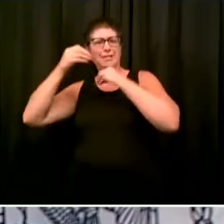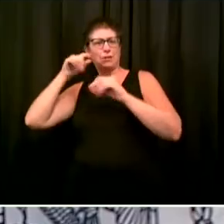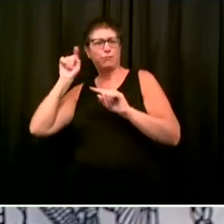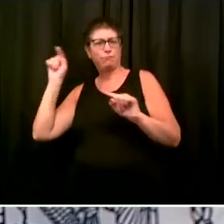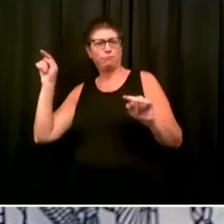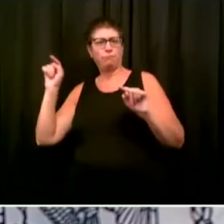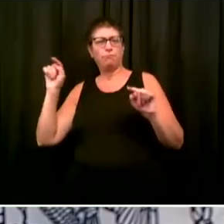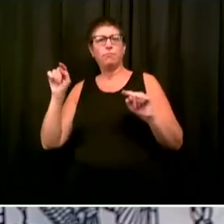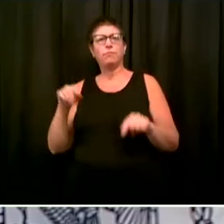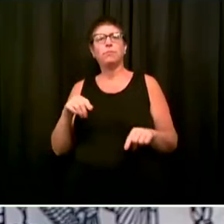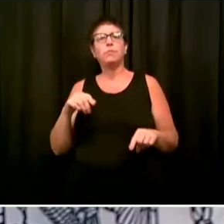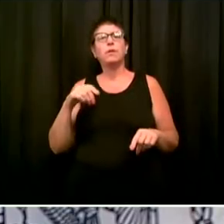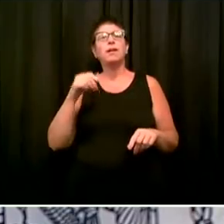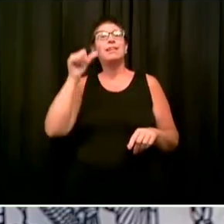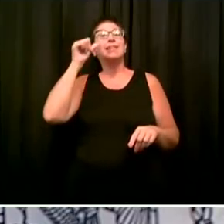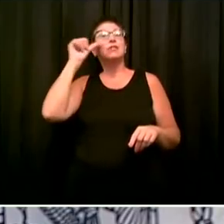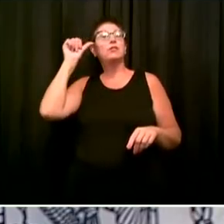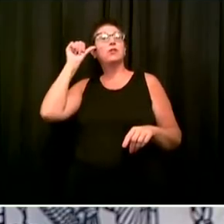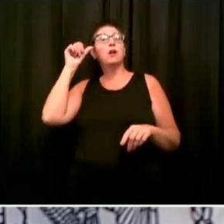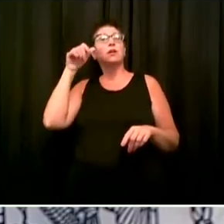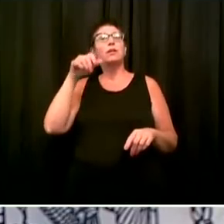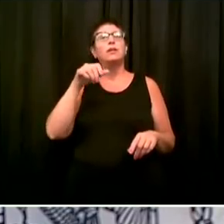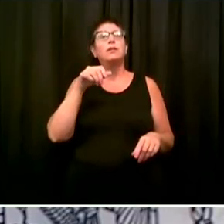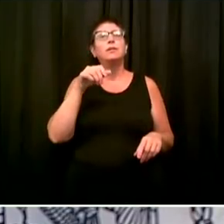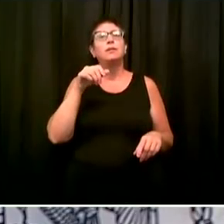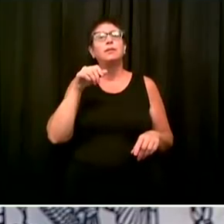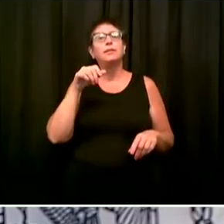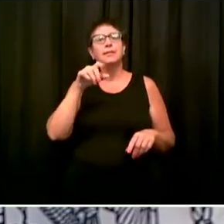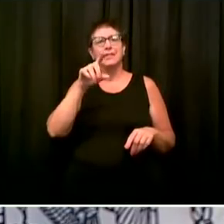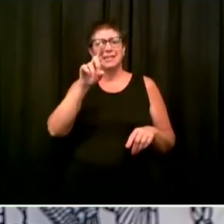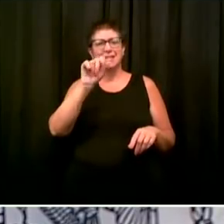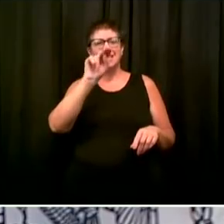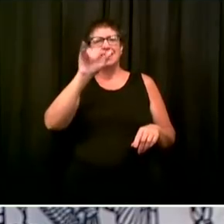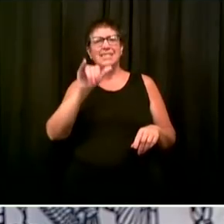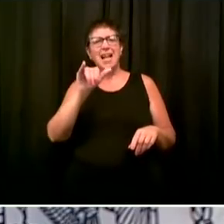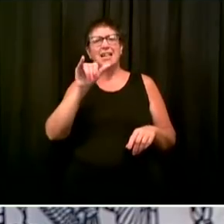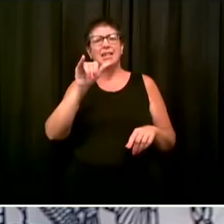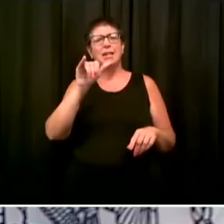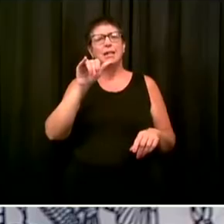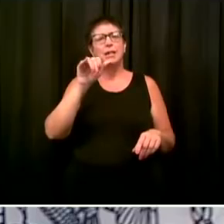IN. DANIEL MEYER TWEETED YESTERDAY THAT